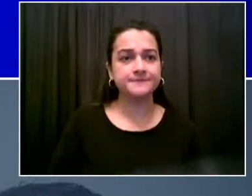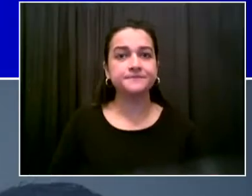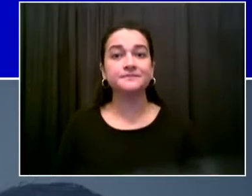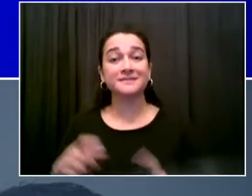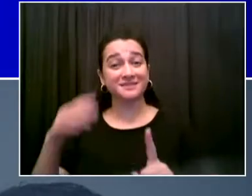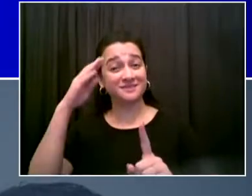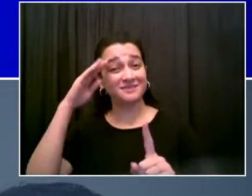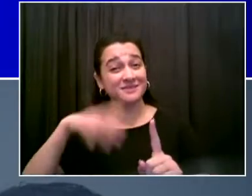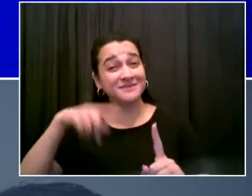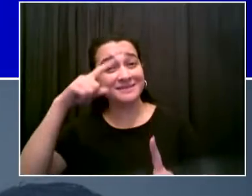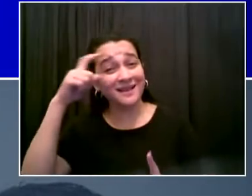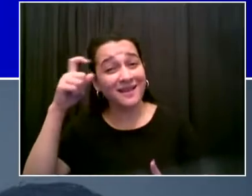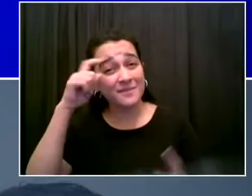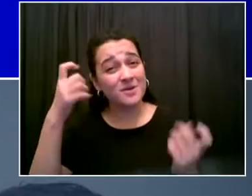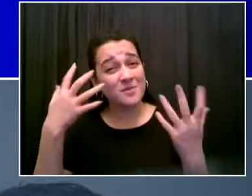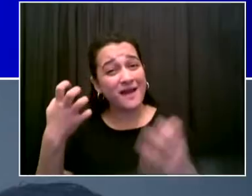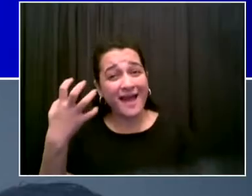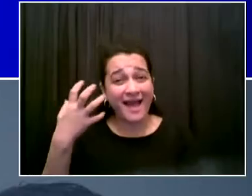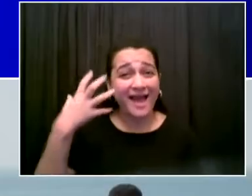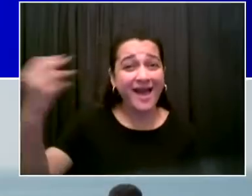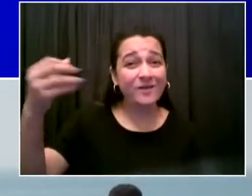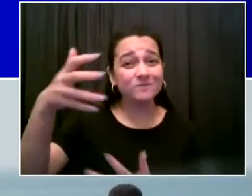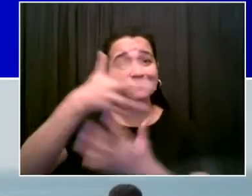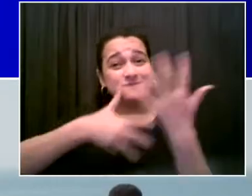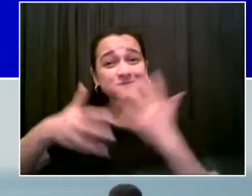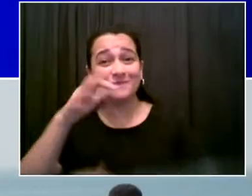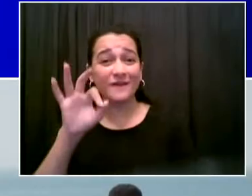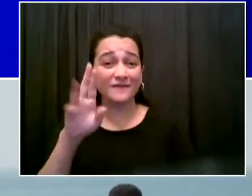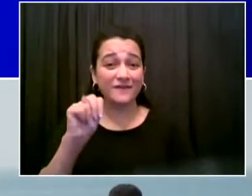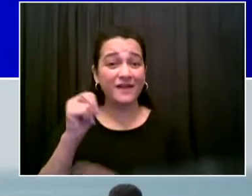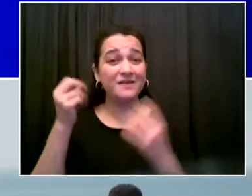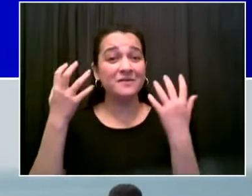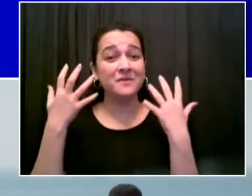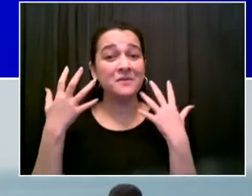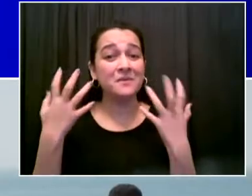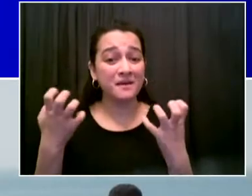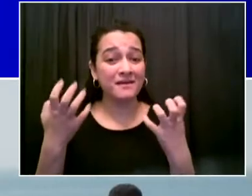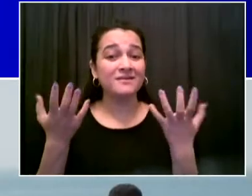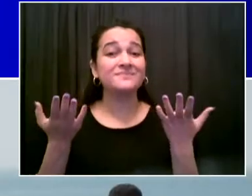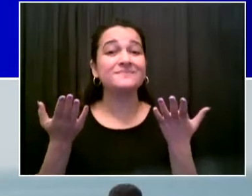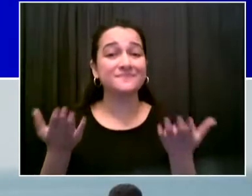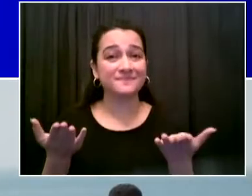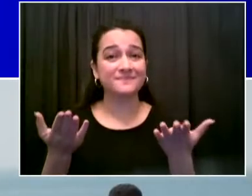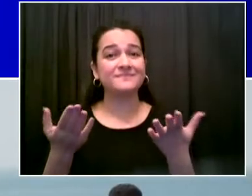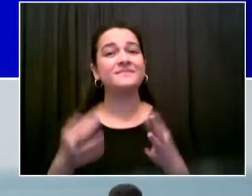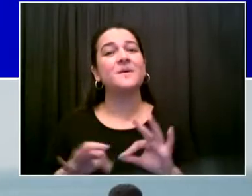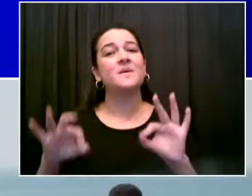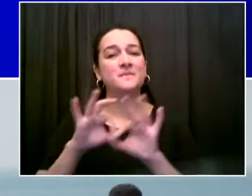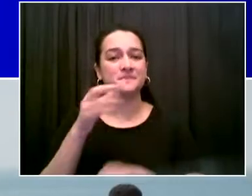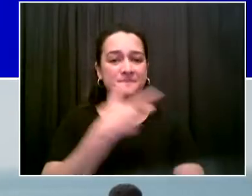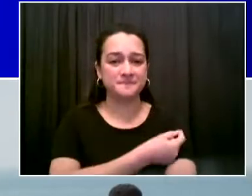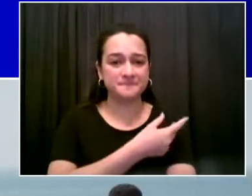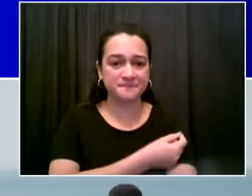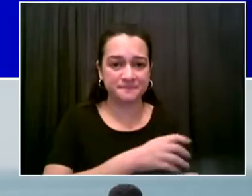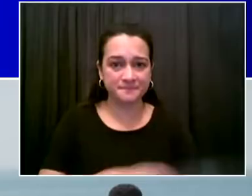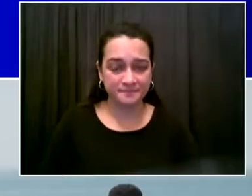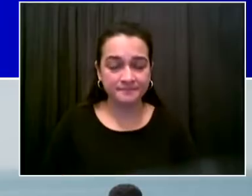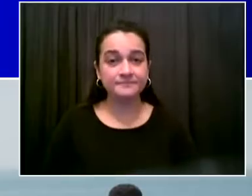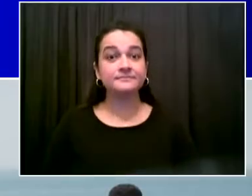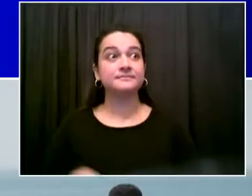SUMMER WE DESERVE AFTER EVERYTHING WE'VE